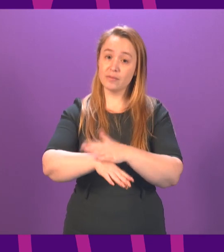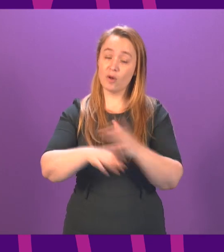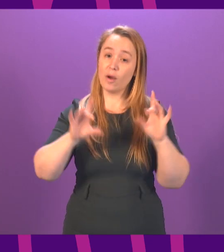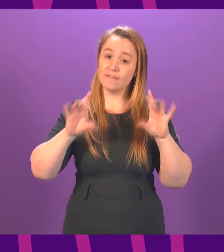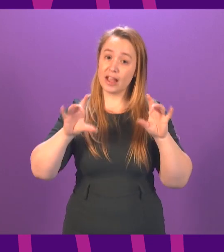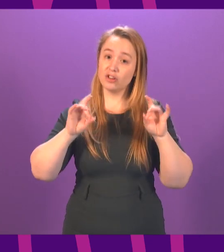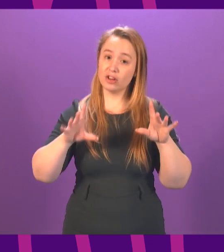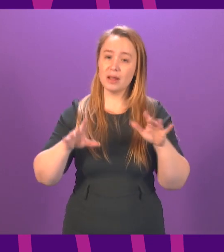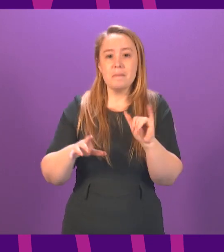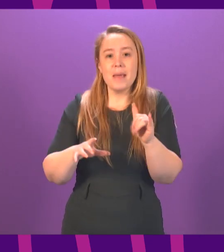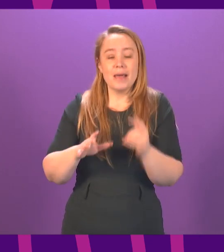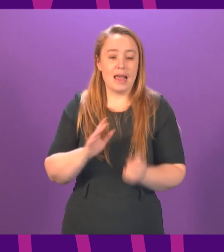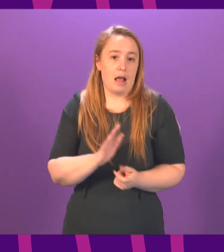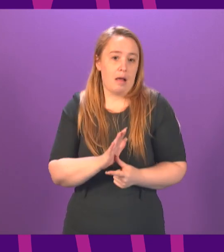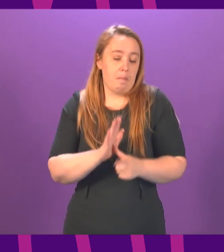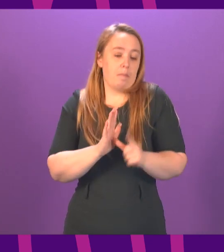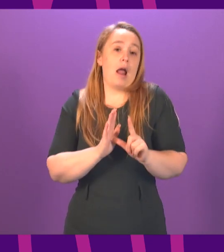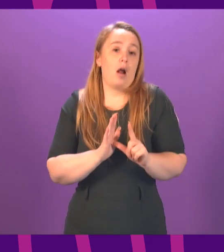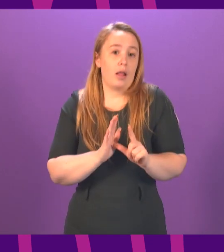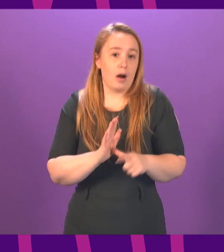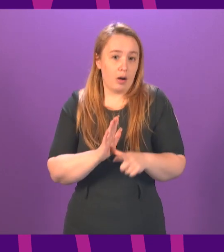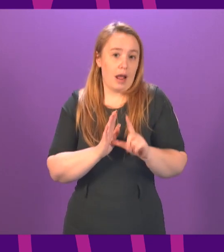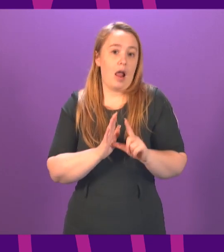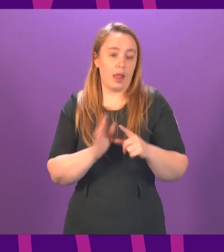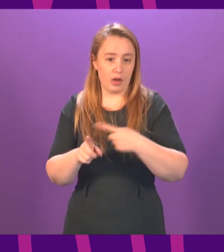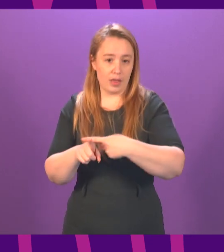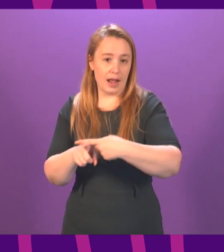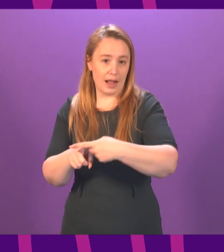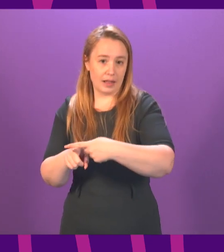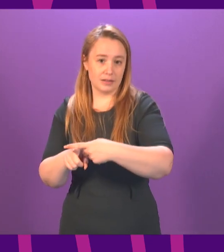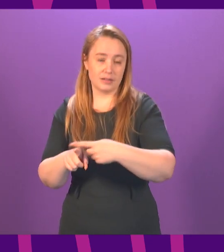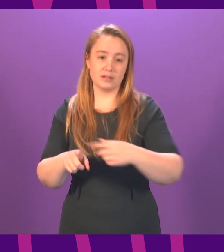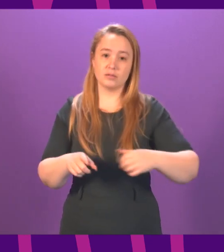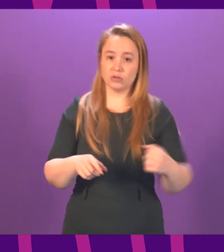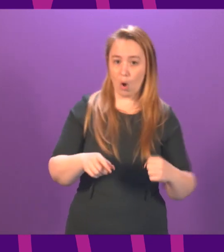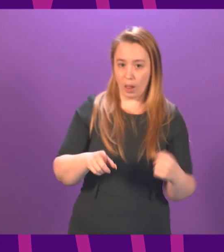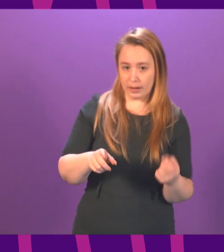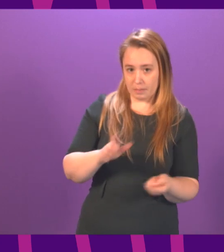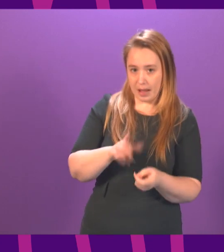in effect we probably locked down slightly earlier than England did. But was that early enough? We